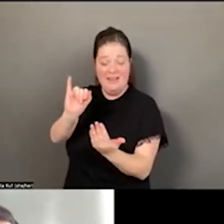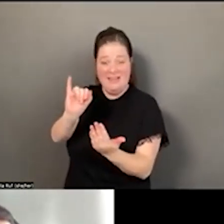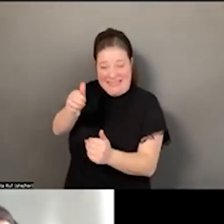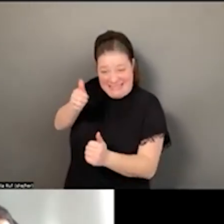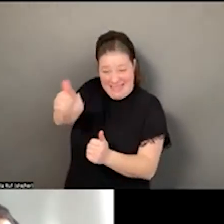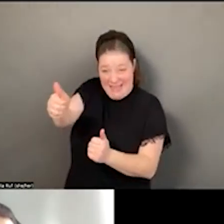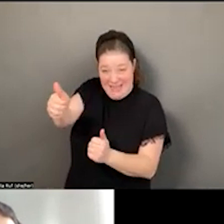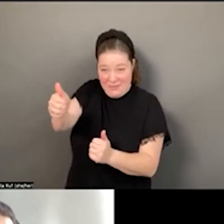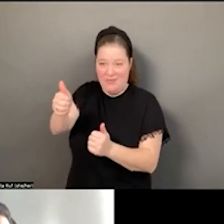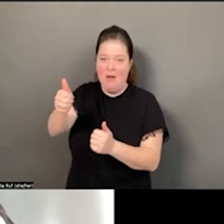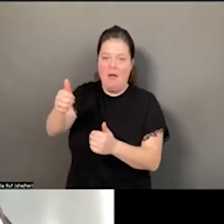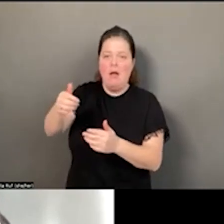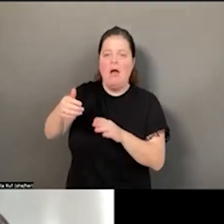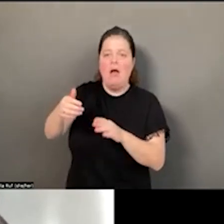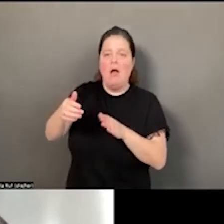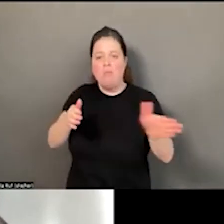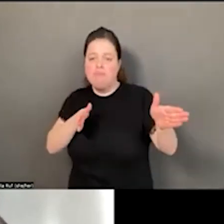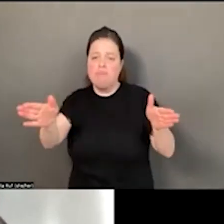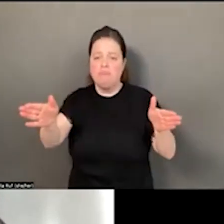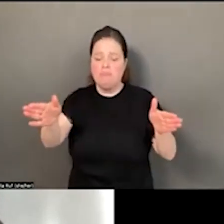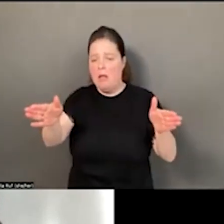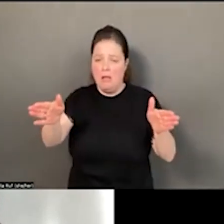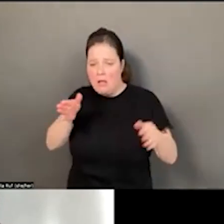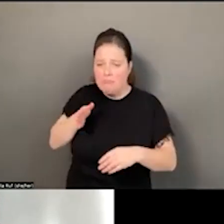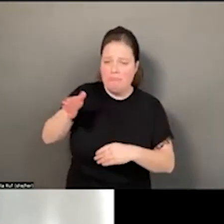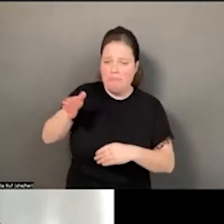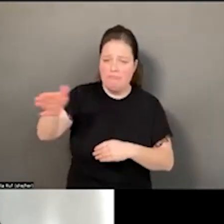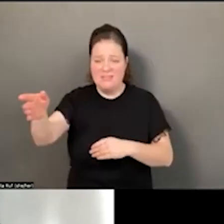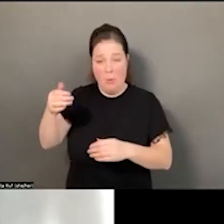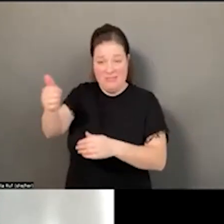and can discriminate persons with disabilities. So we are working very closely